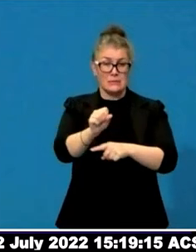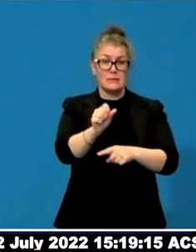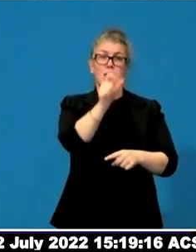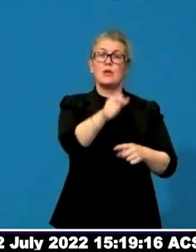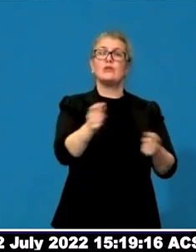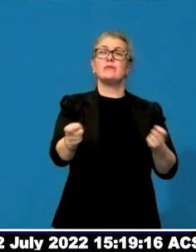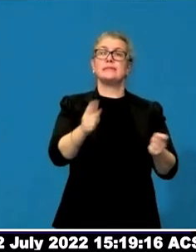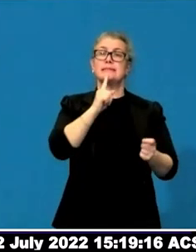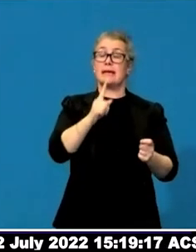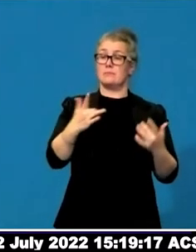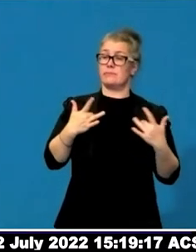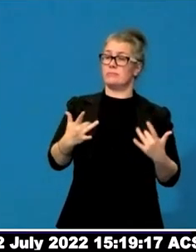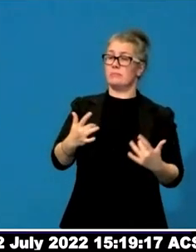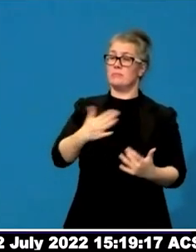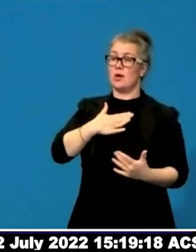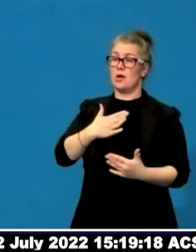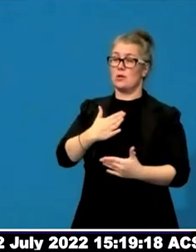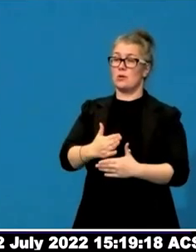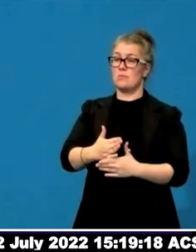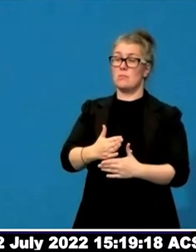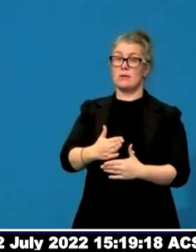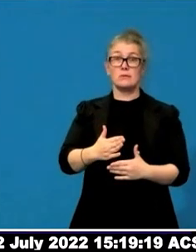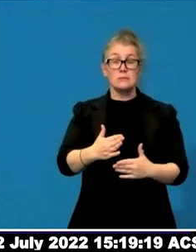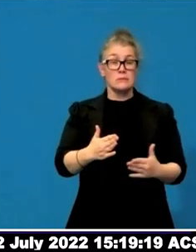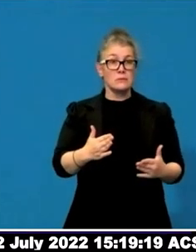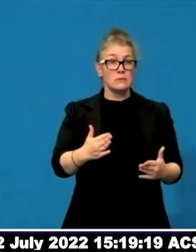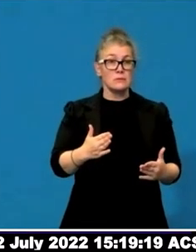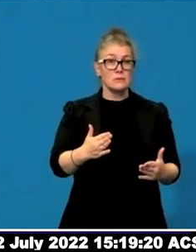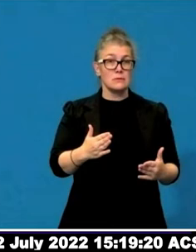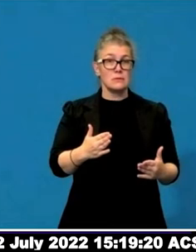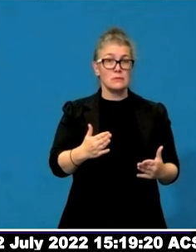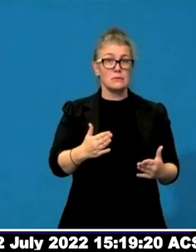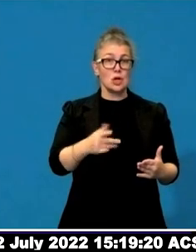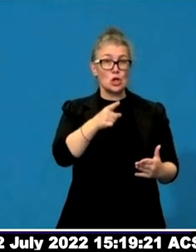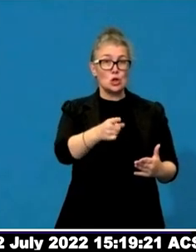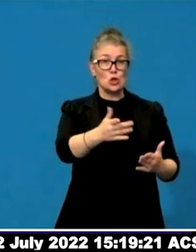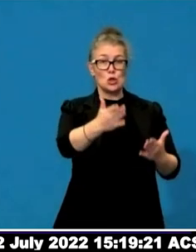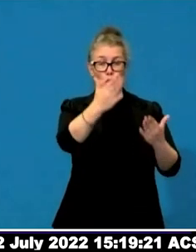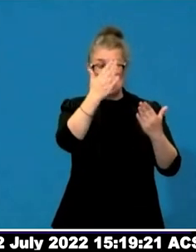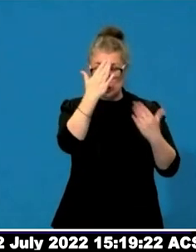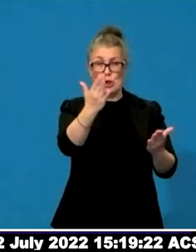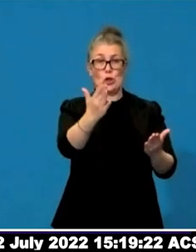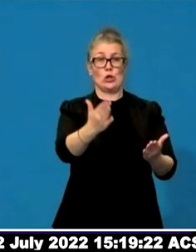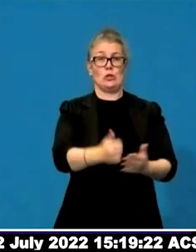"That's not our job" and so I immediately shut down because I just thought, well, you have no idea what it is that we deal with on the ground